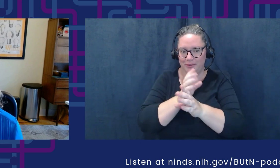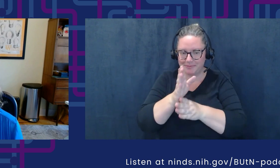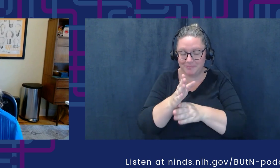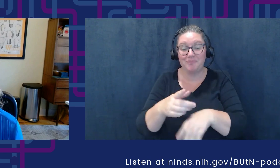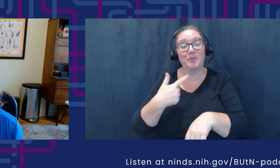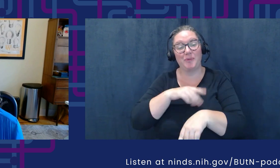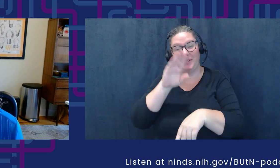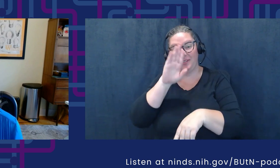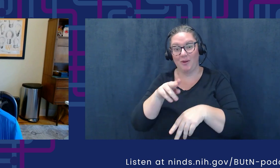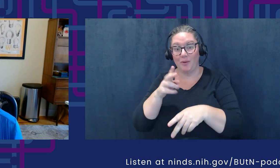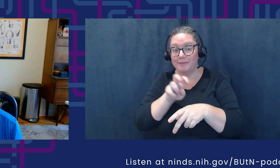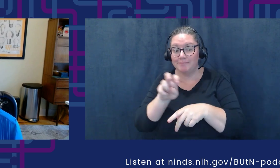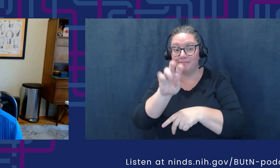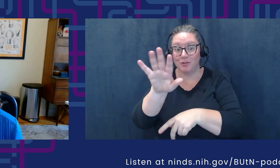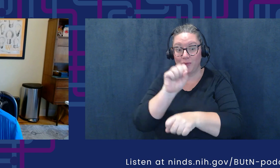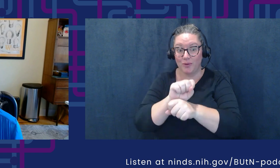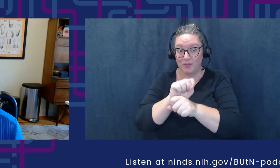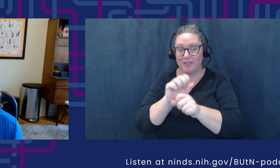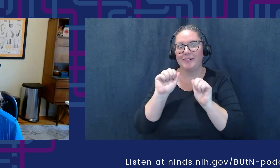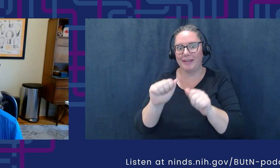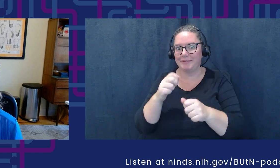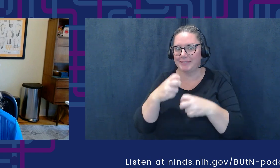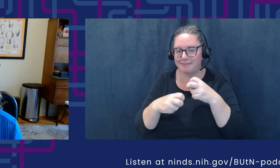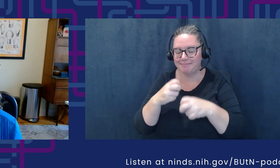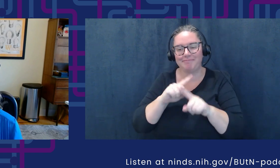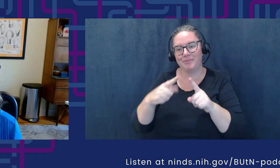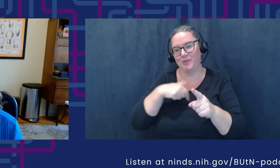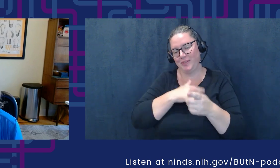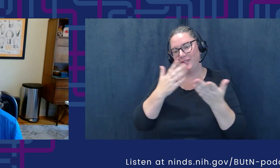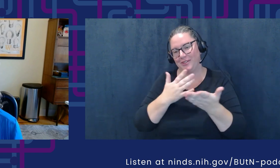We know that navigating your career can be daunting, but we're here to help. It's our job.